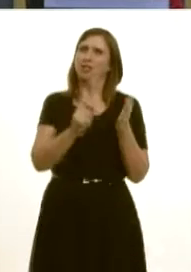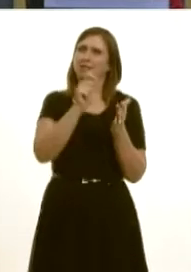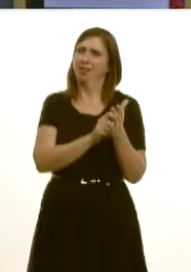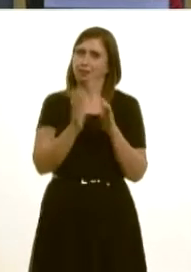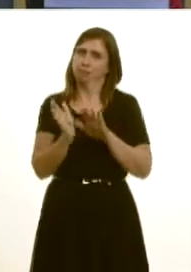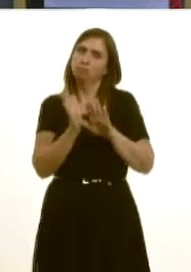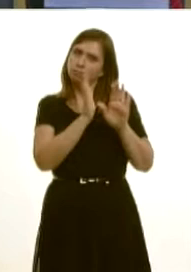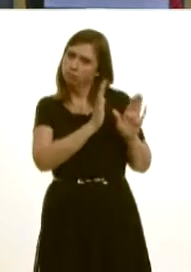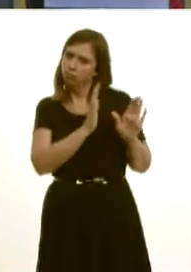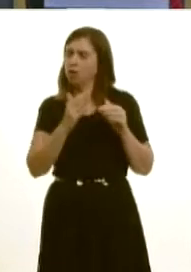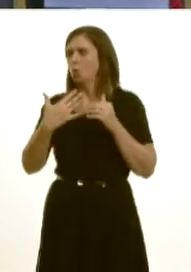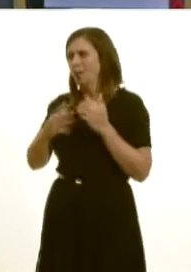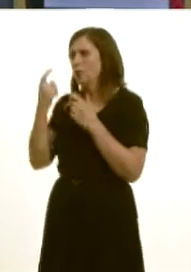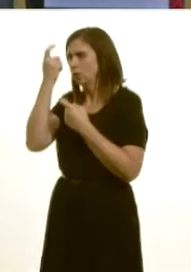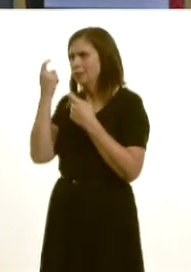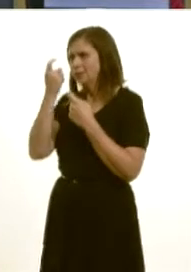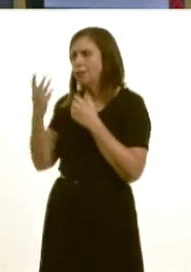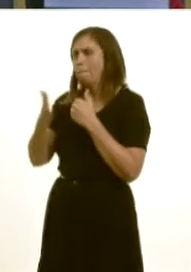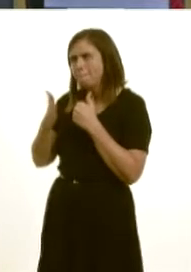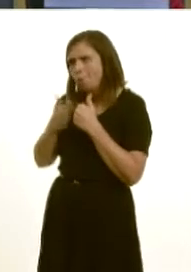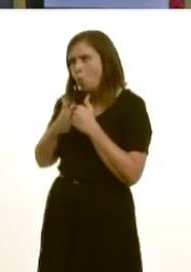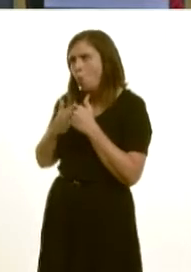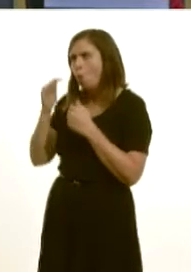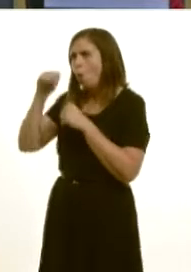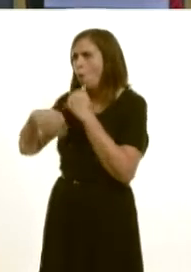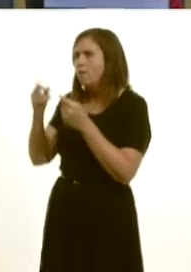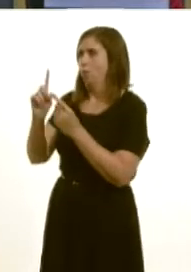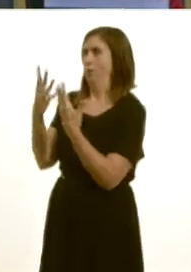and that further consideration will need to be given to loosening the restrictions on